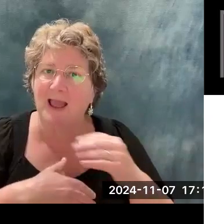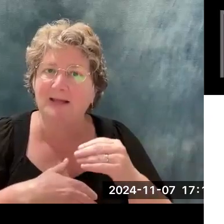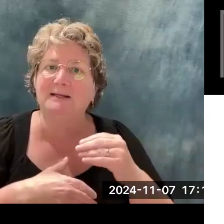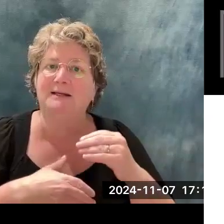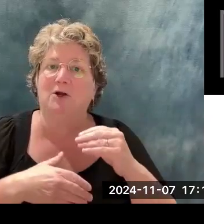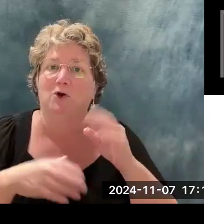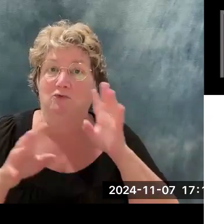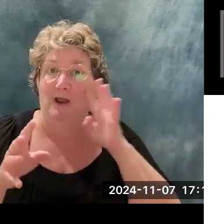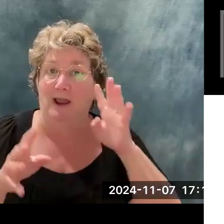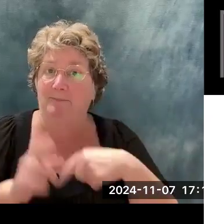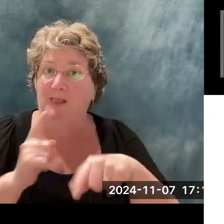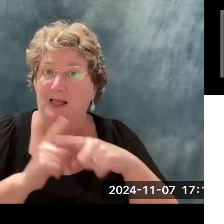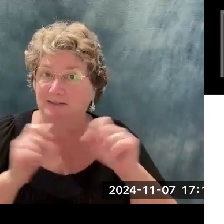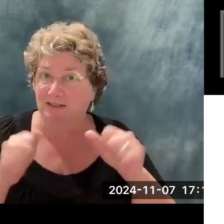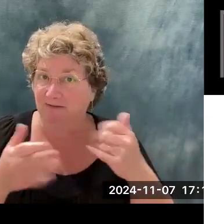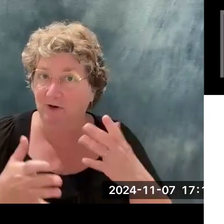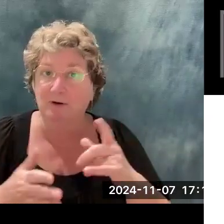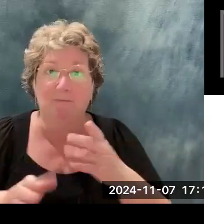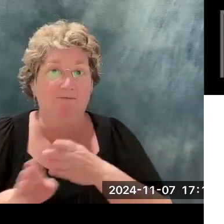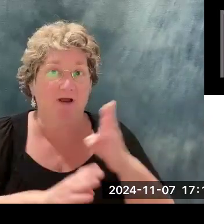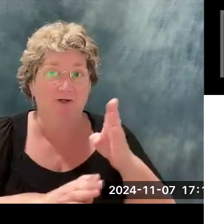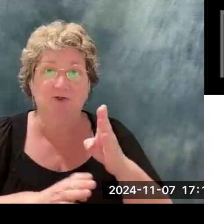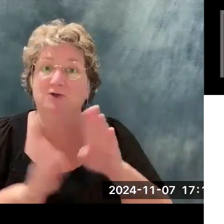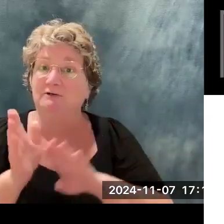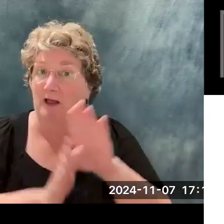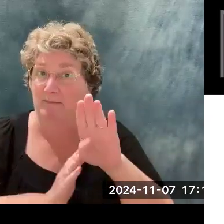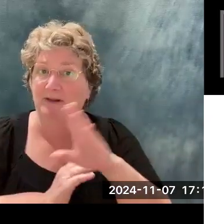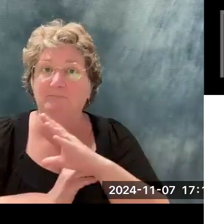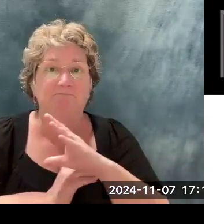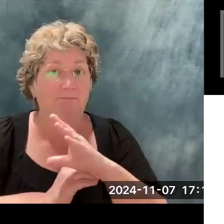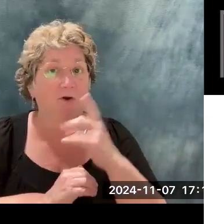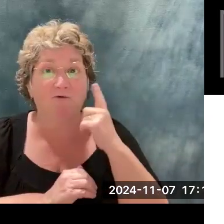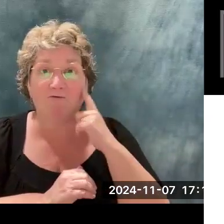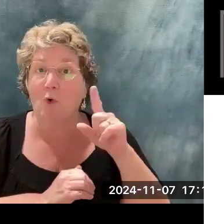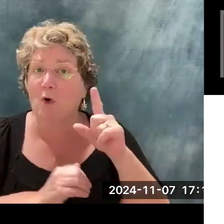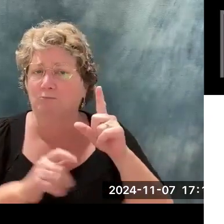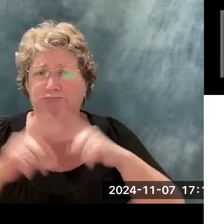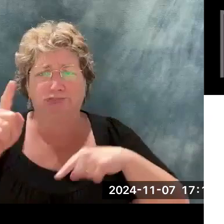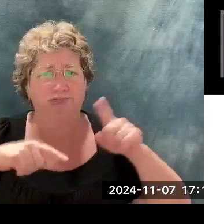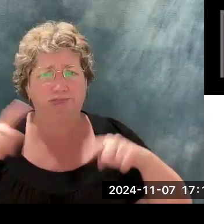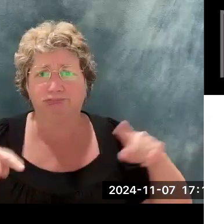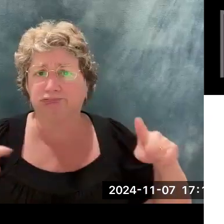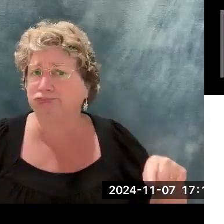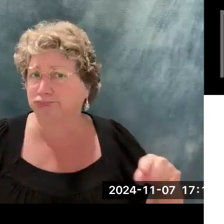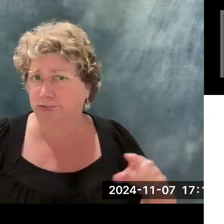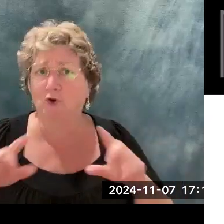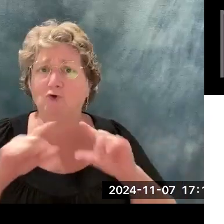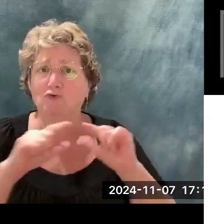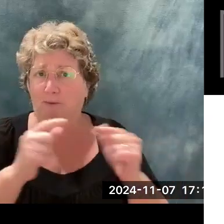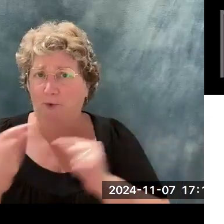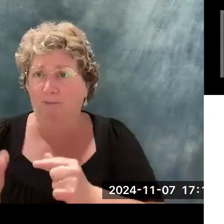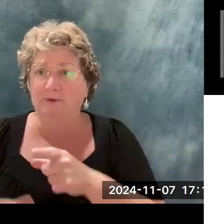development and psychoeducational workshops to various audiences. Dr. Bozak is passionate about the work involving